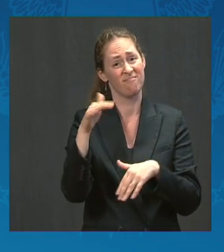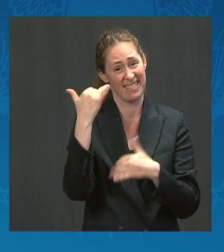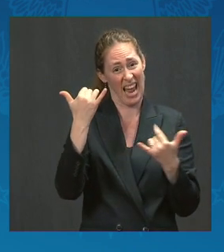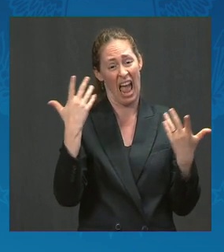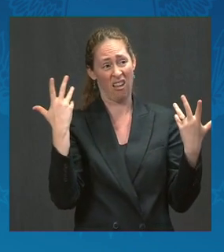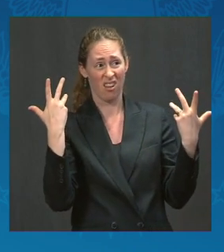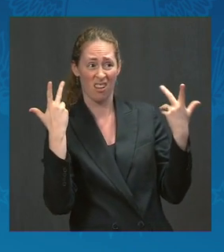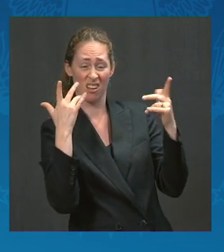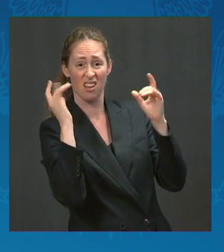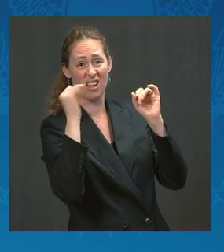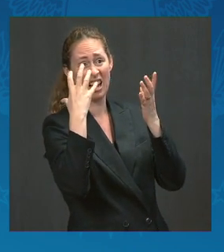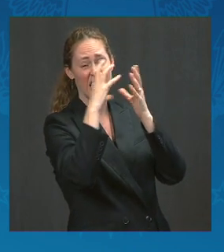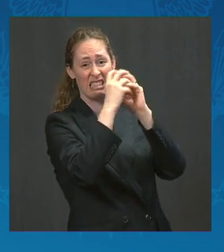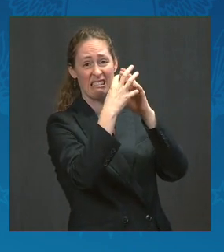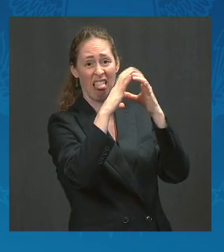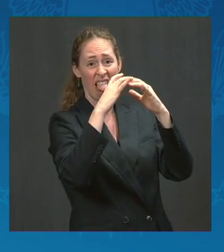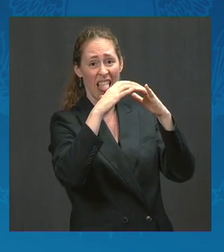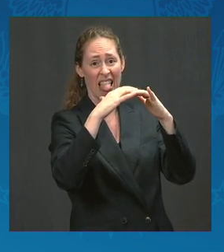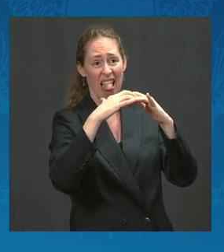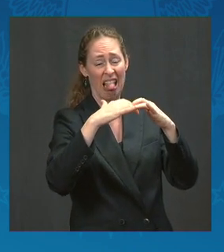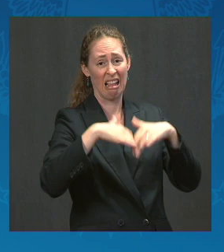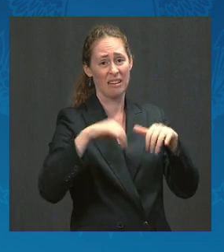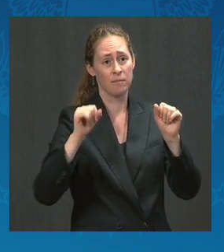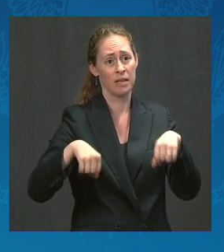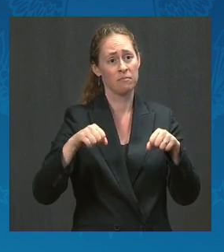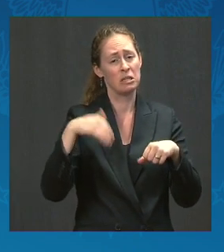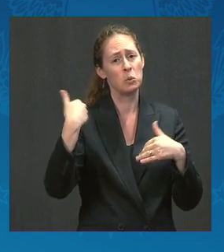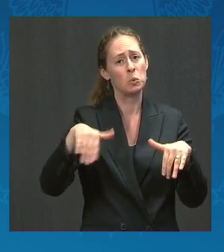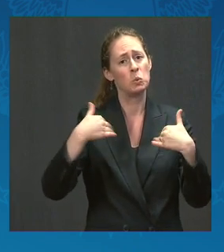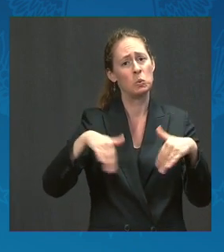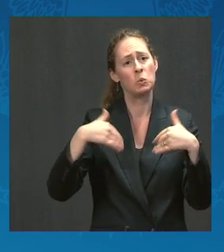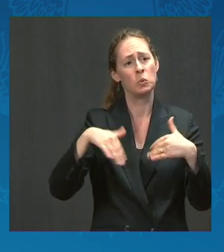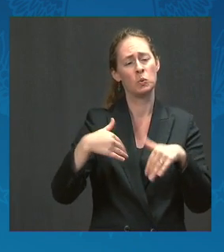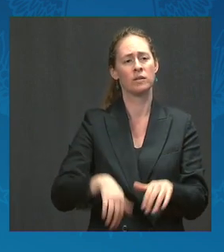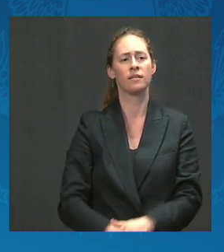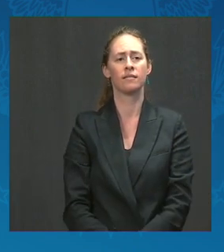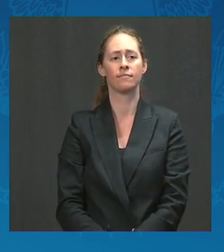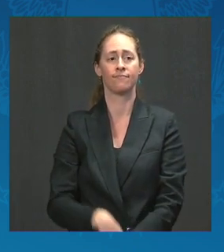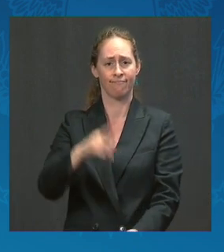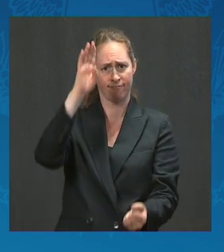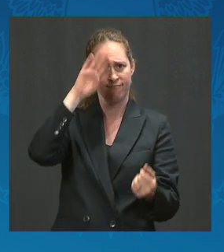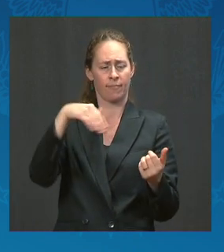I know that the members of the National Bar Association